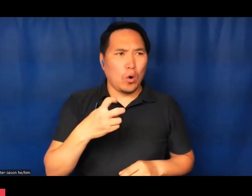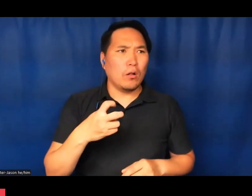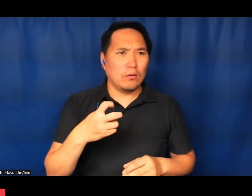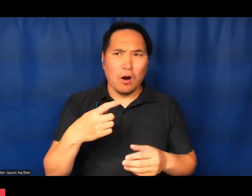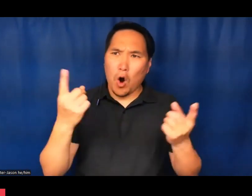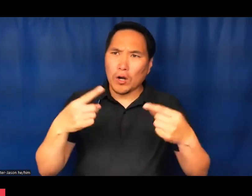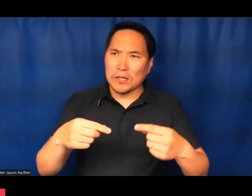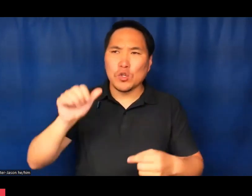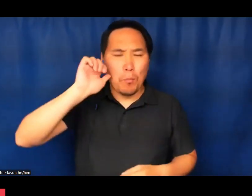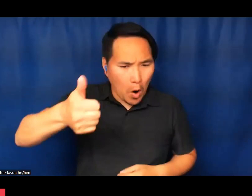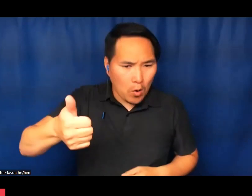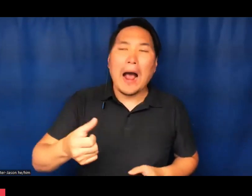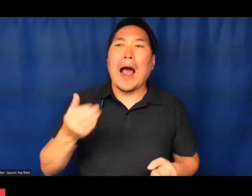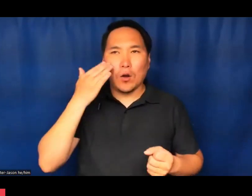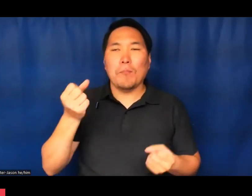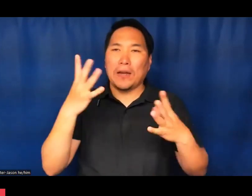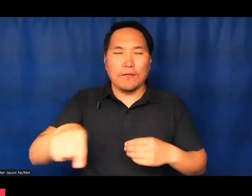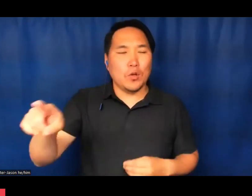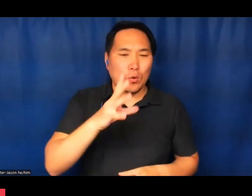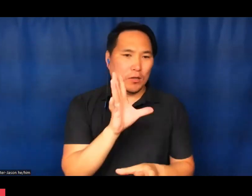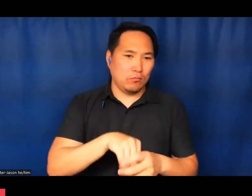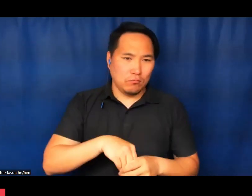listen in as NAACP.